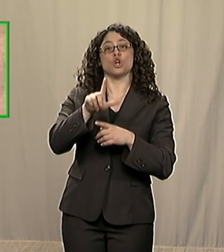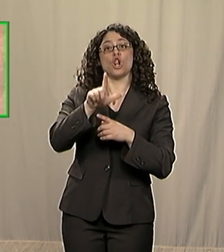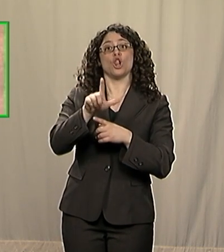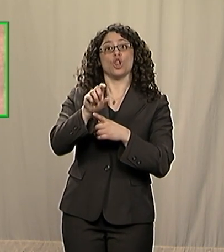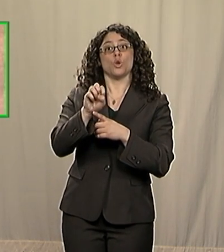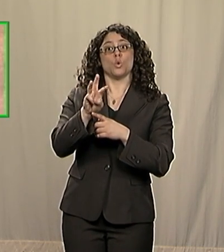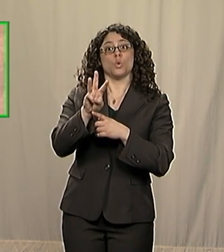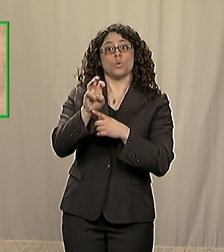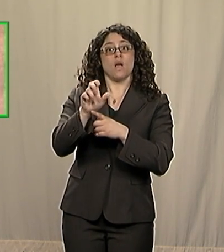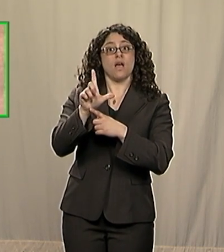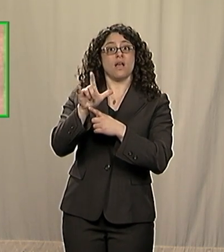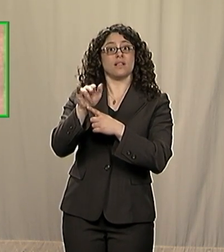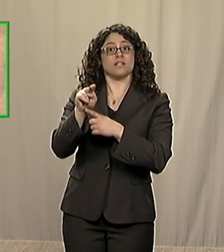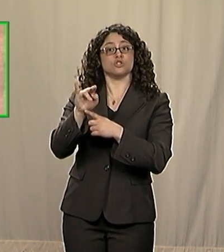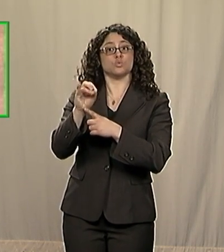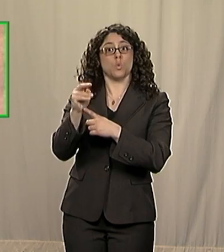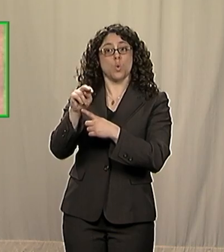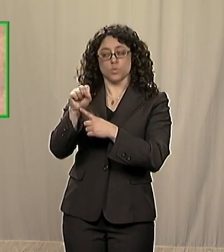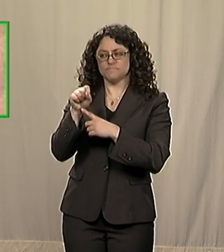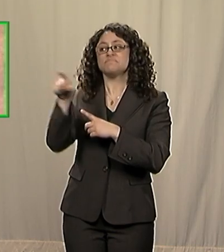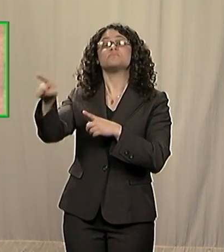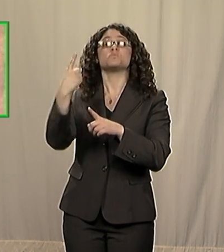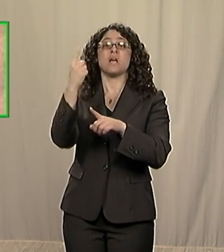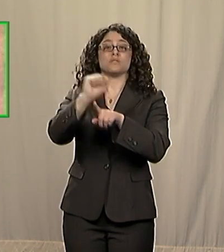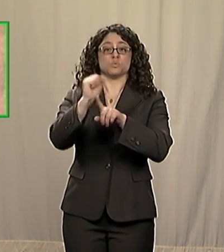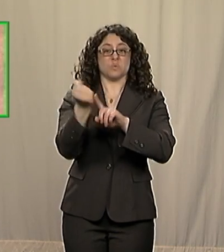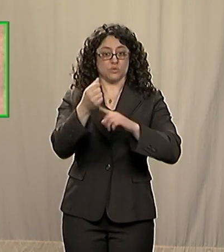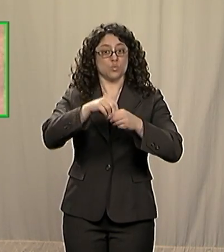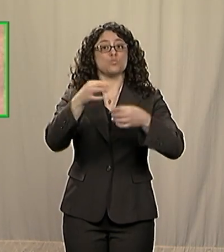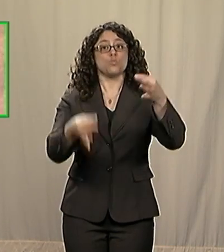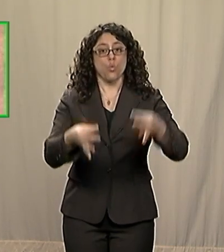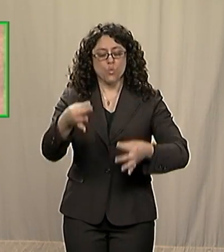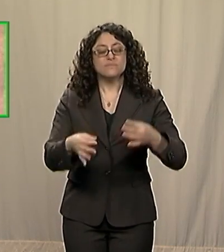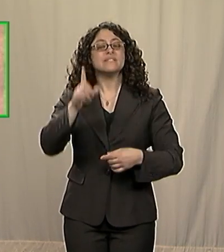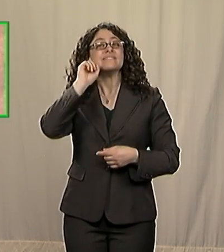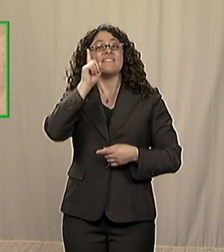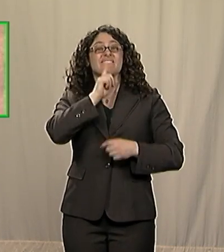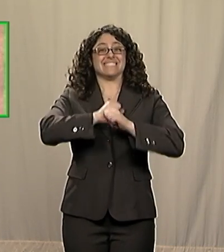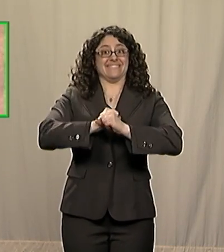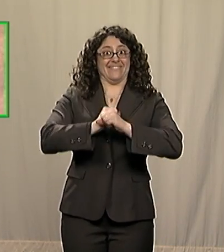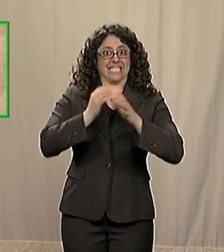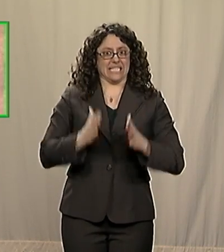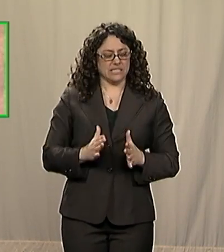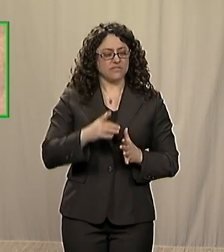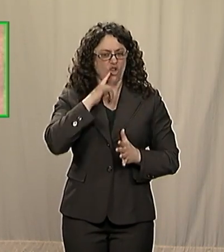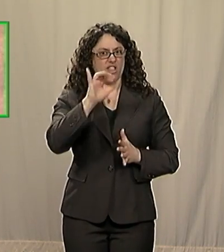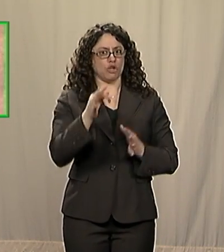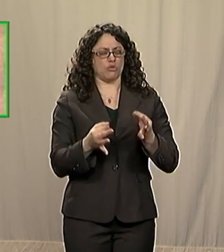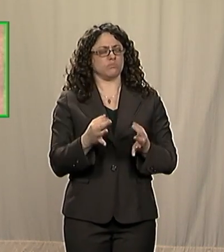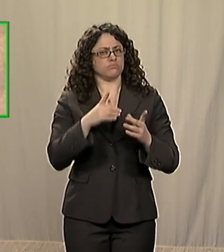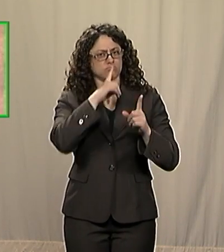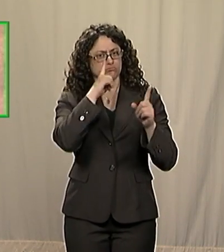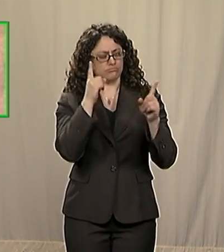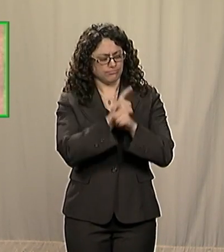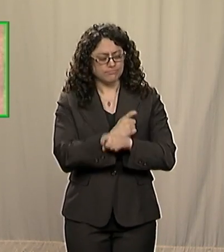where there was a deaf defendant for a trial. Very complicated trial. In this situation, there was a barrister,